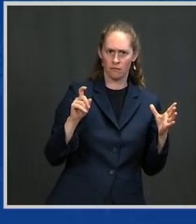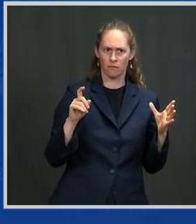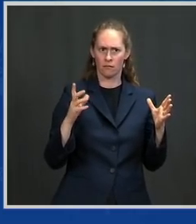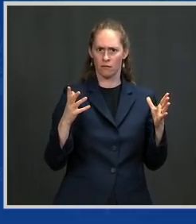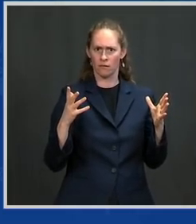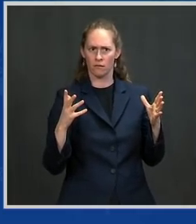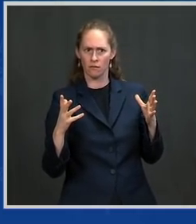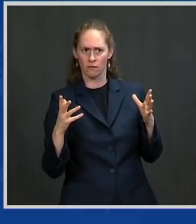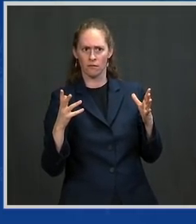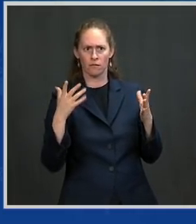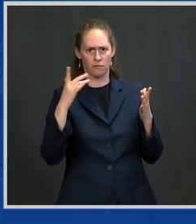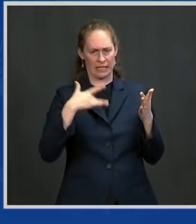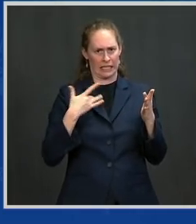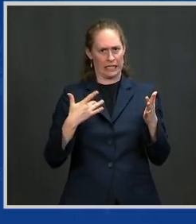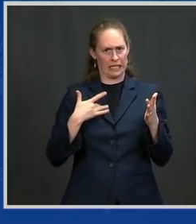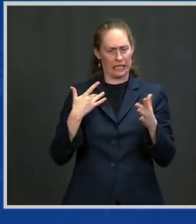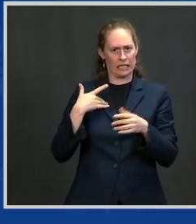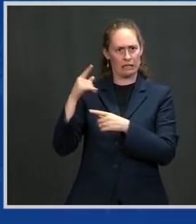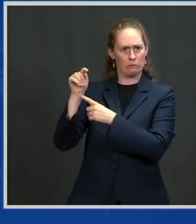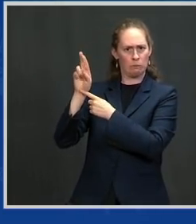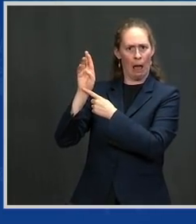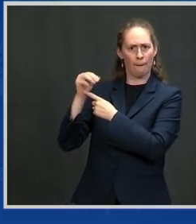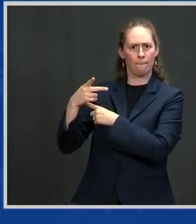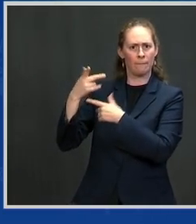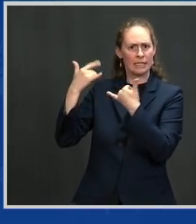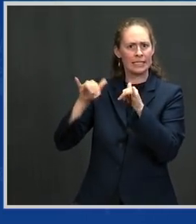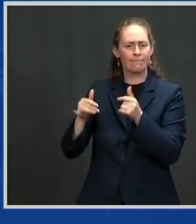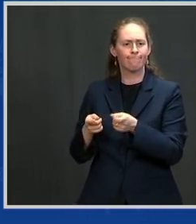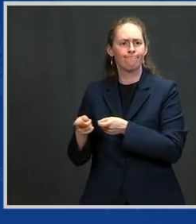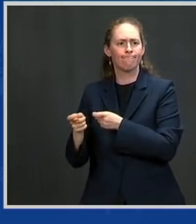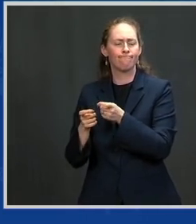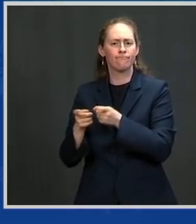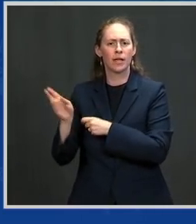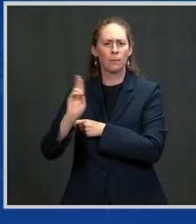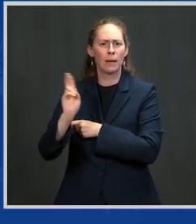and the rise of nationalist figures like him around the world. What do you say to those